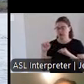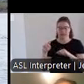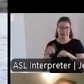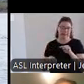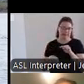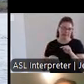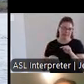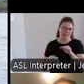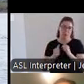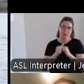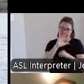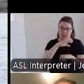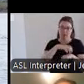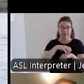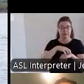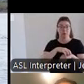So at least, at least they talk about that.